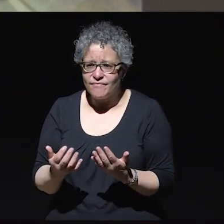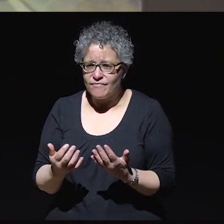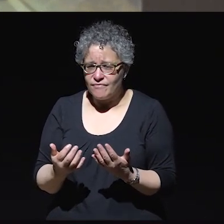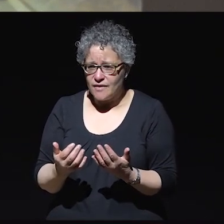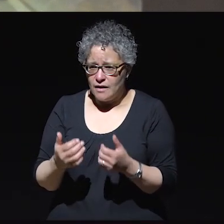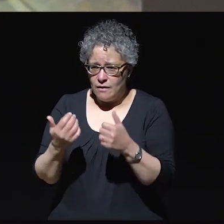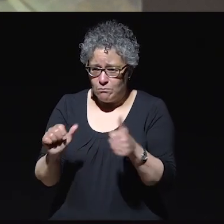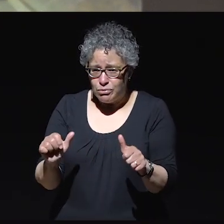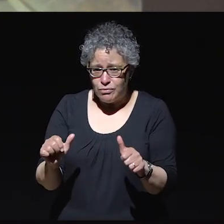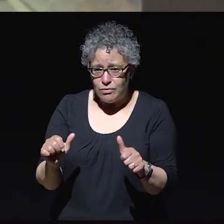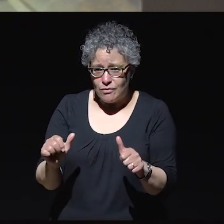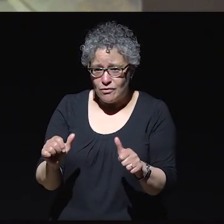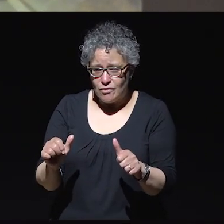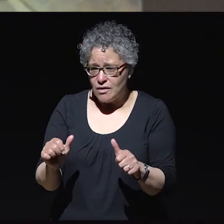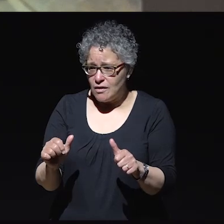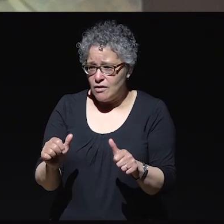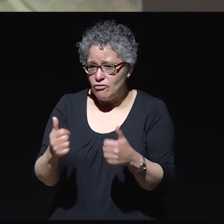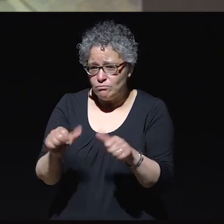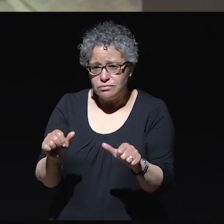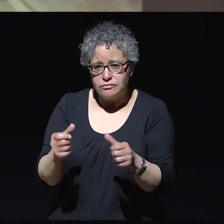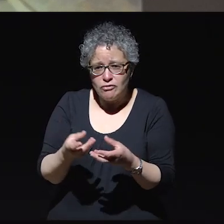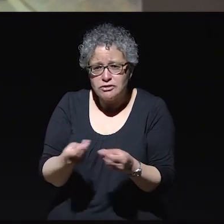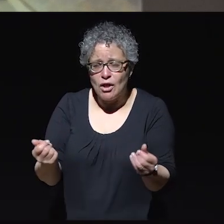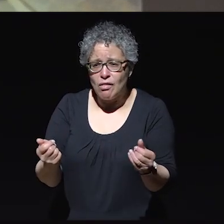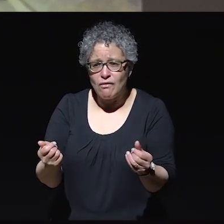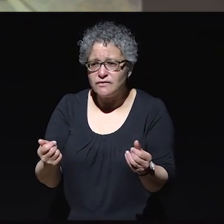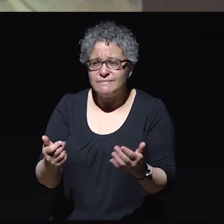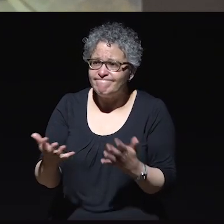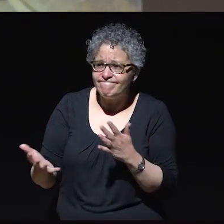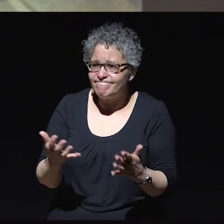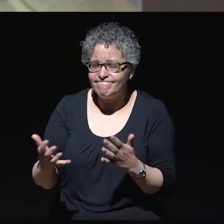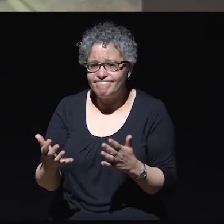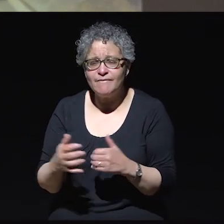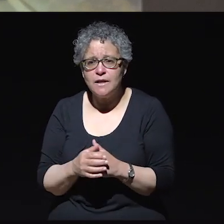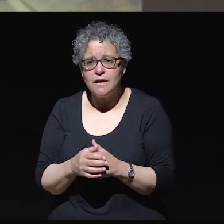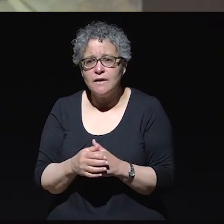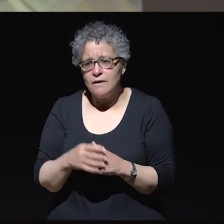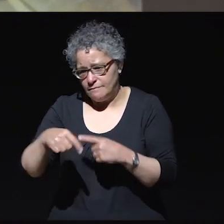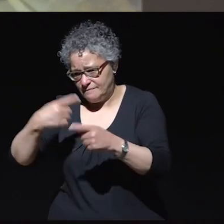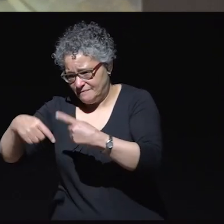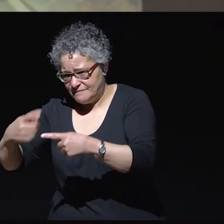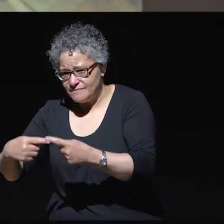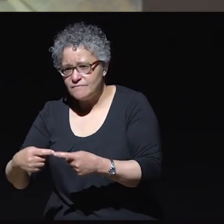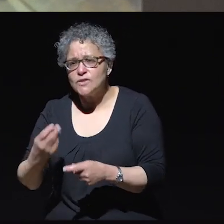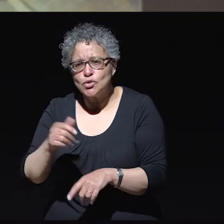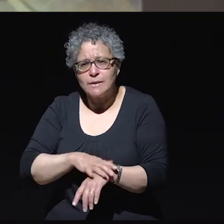until the end of the century, although the Battle of Culloden does look like the beginning of the end. George III, I think, is really saying,